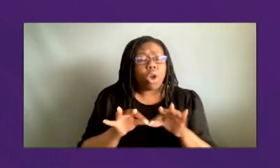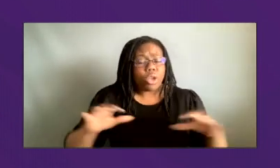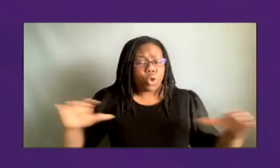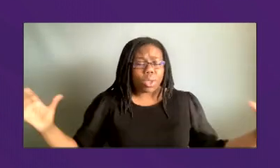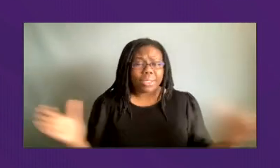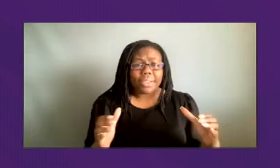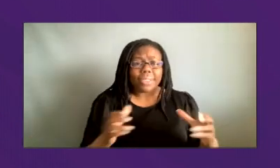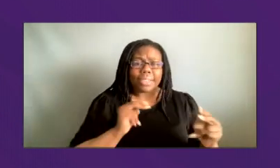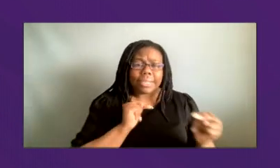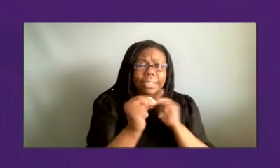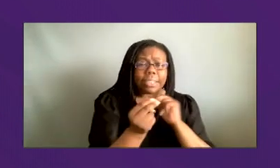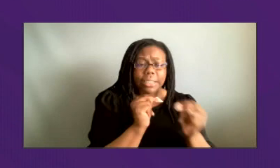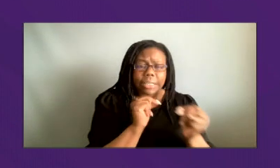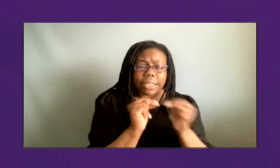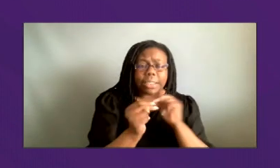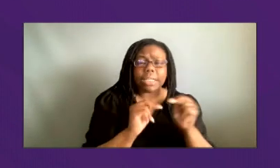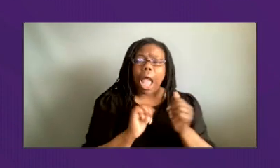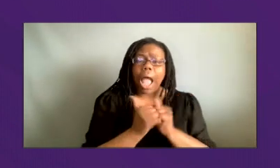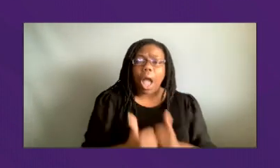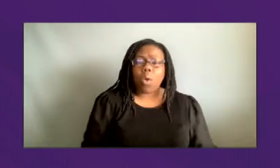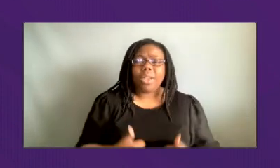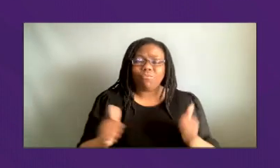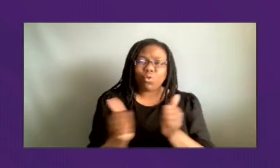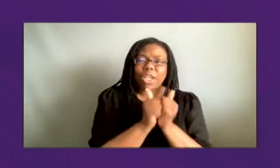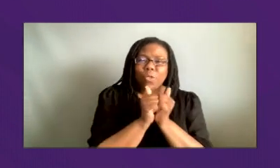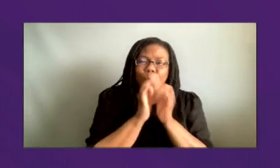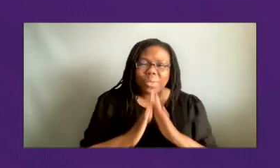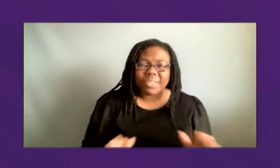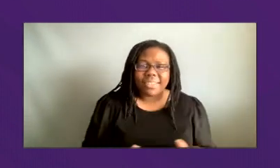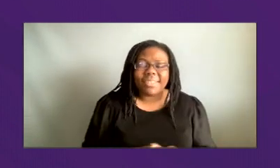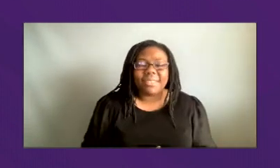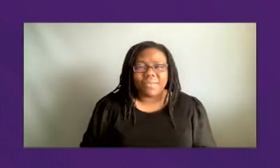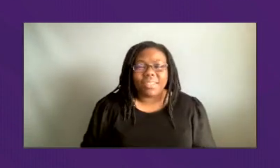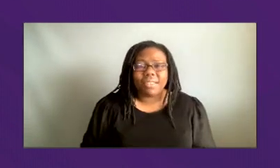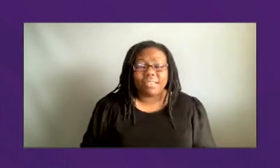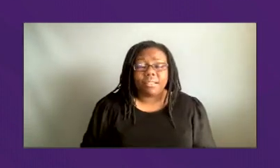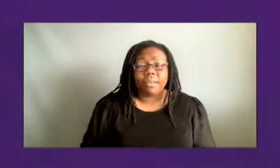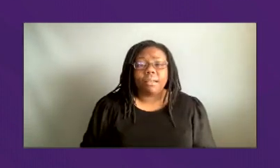they were gonna live together peacefully. Within only a few decades after the first Thanksgiving,